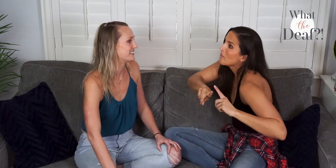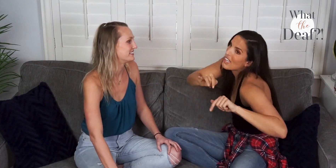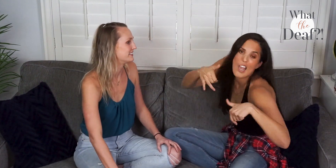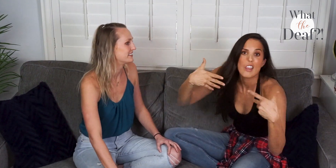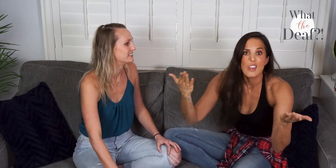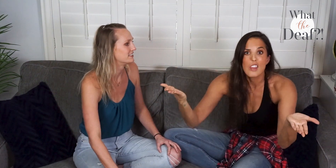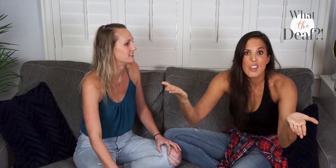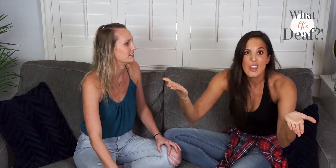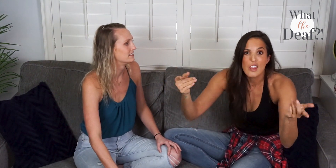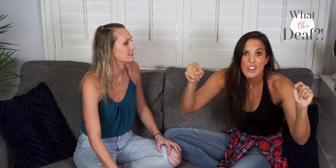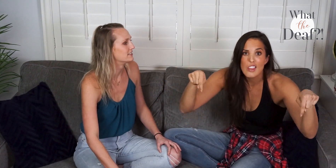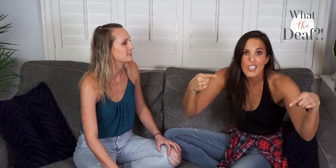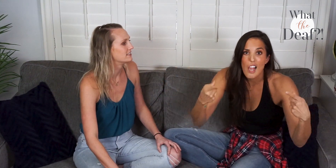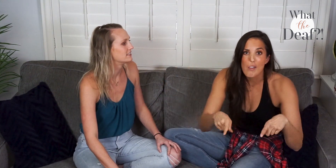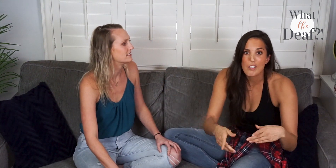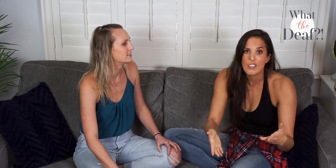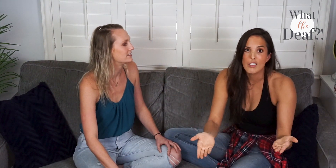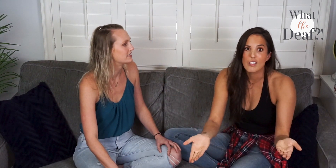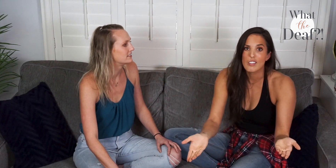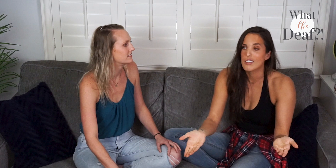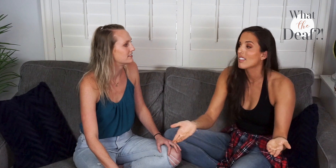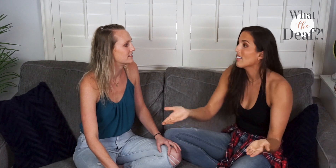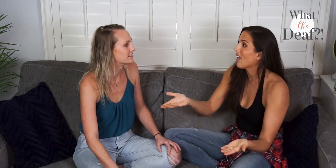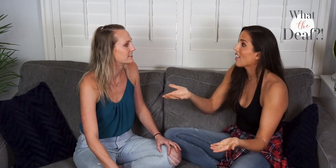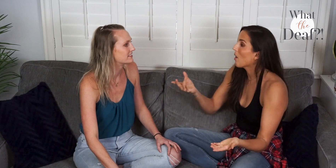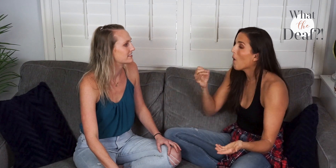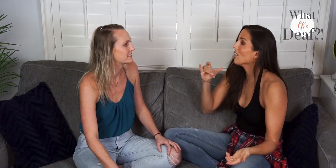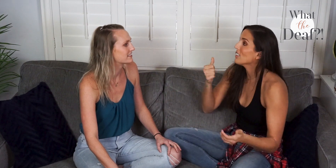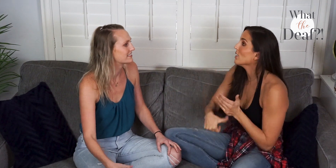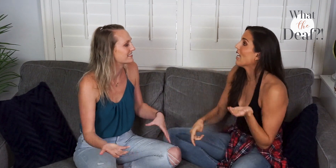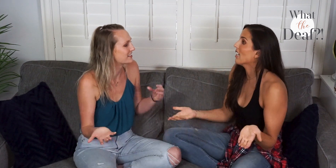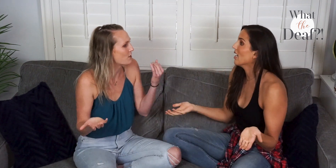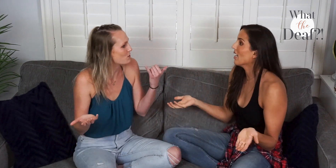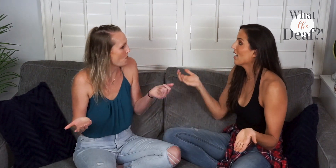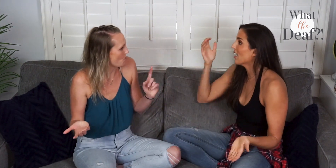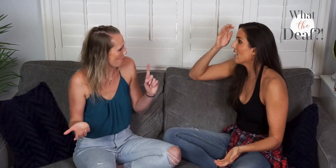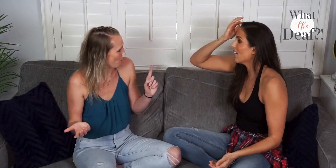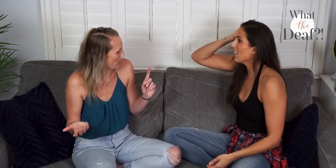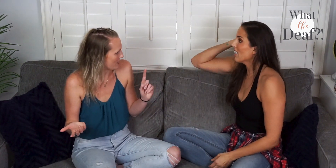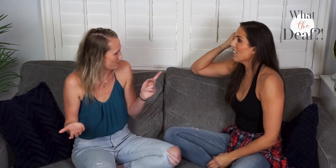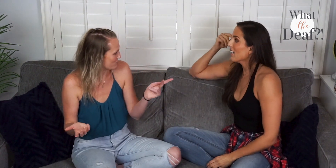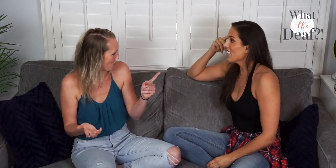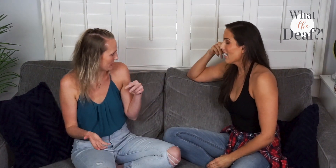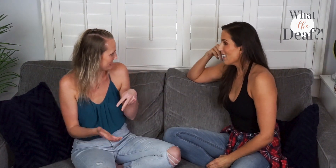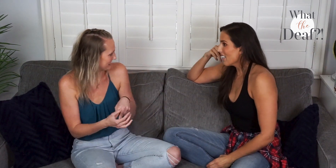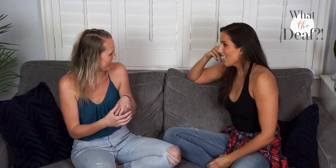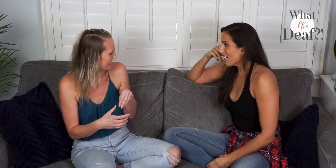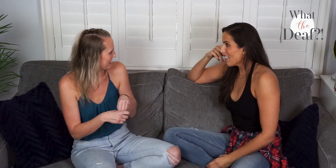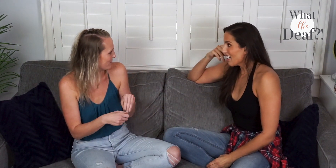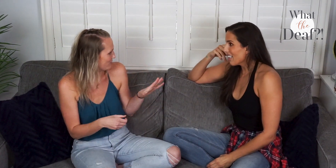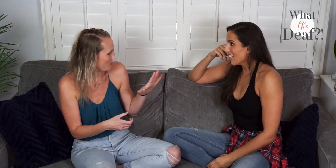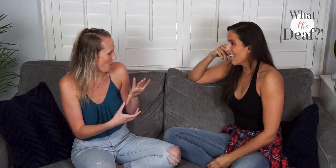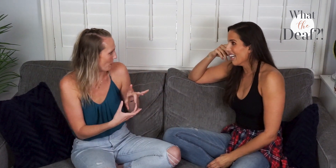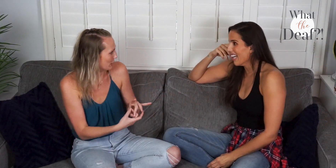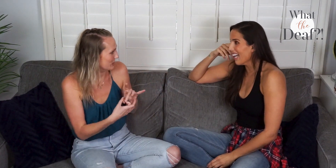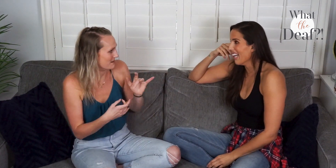but then this happened and yeah, holy shit. And so now where do you guys stand in your relationship?